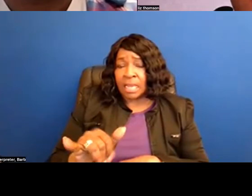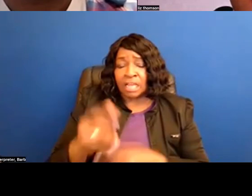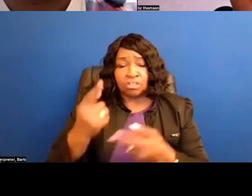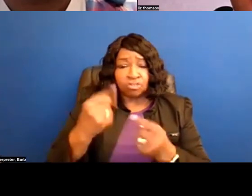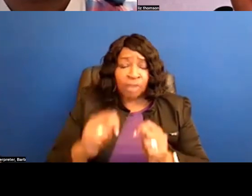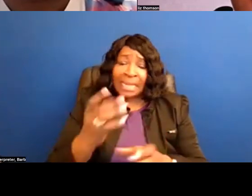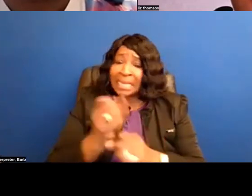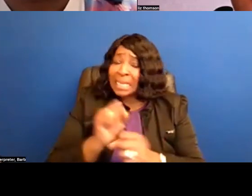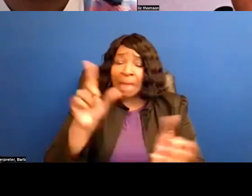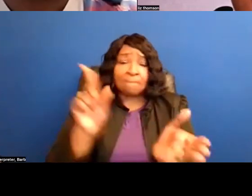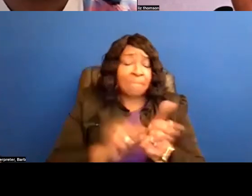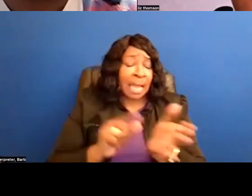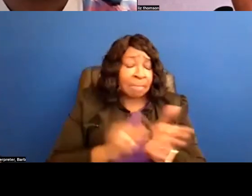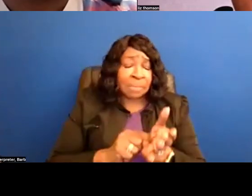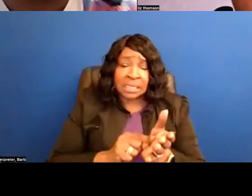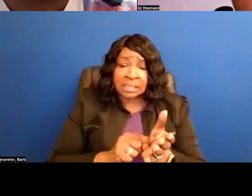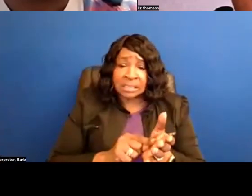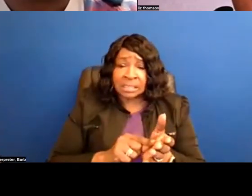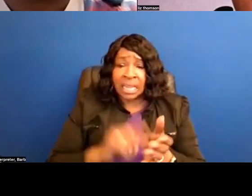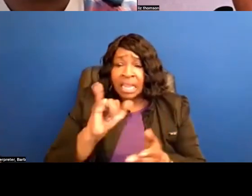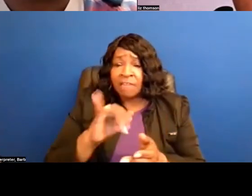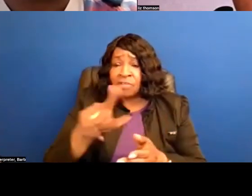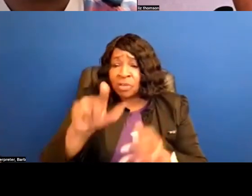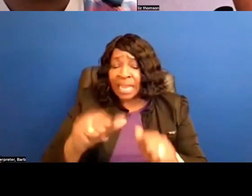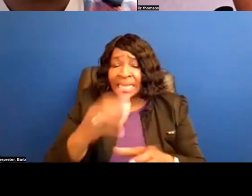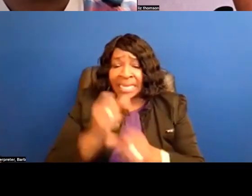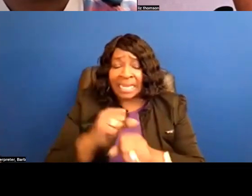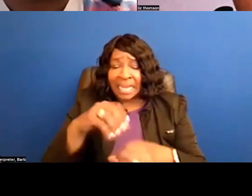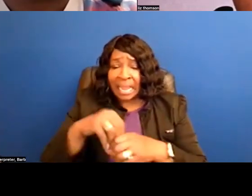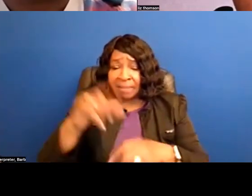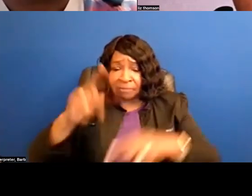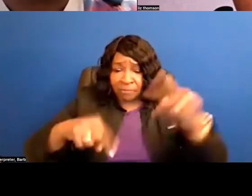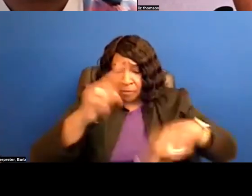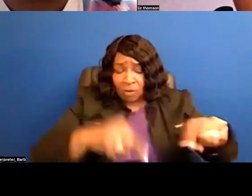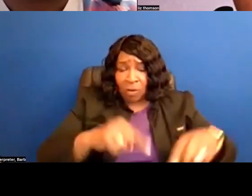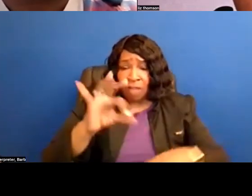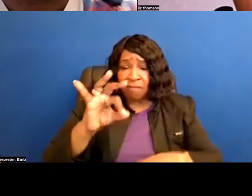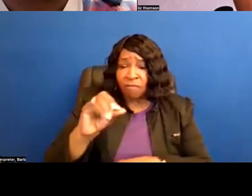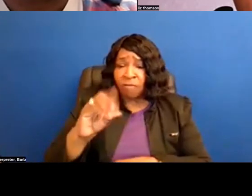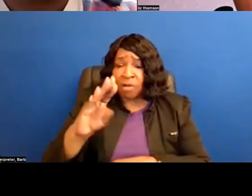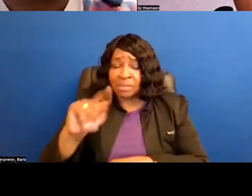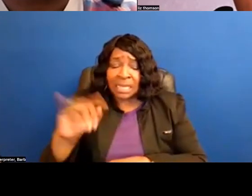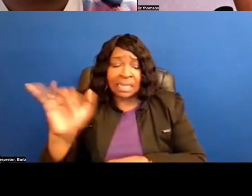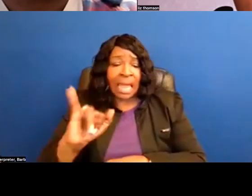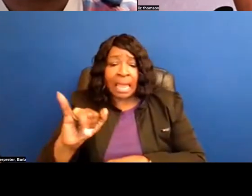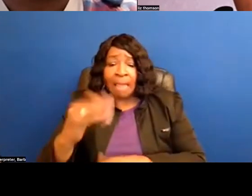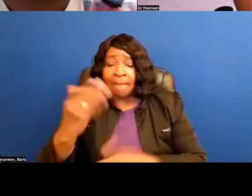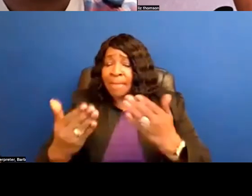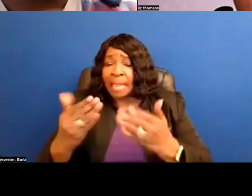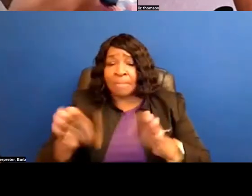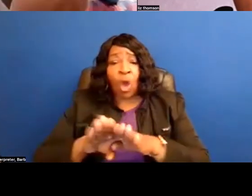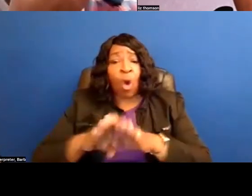If you could get it out there in multiple formats, maybe in an open access format,